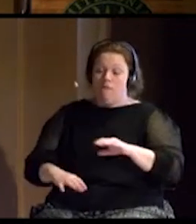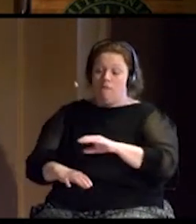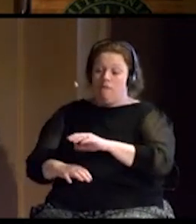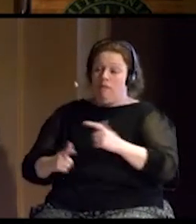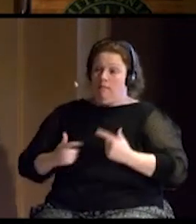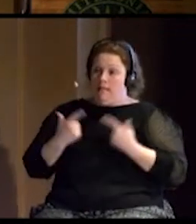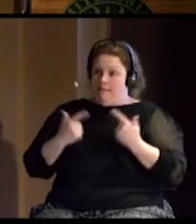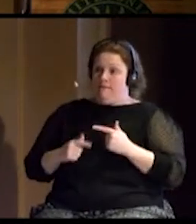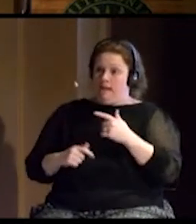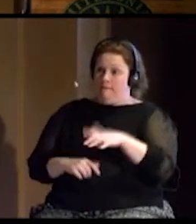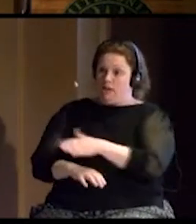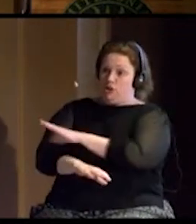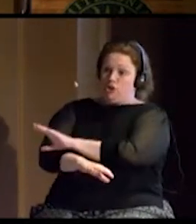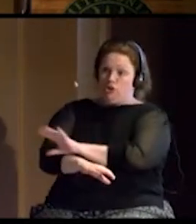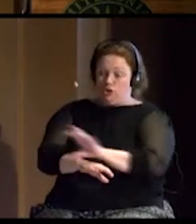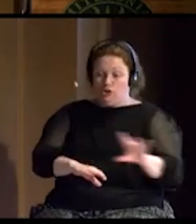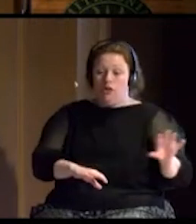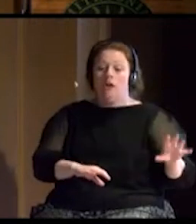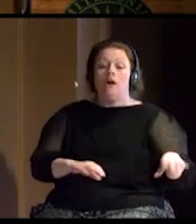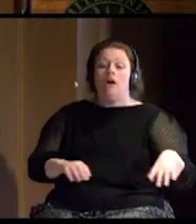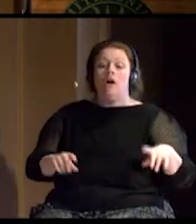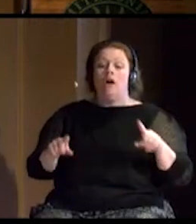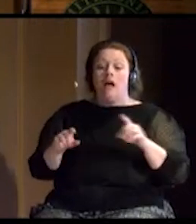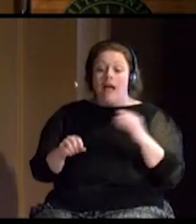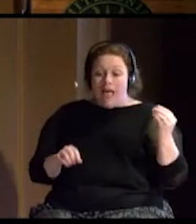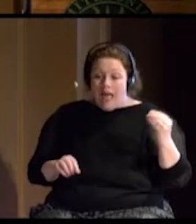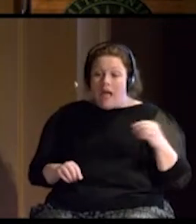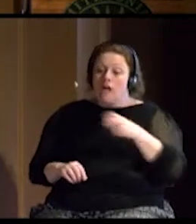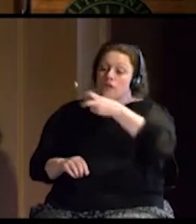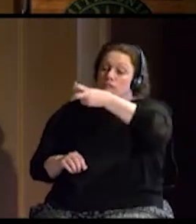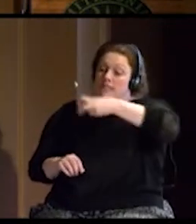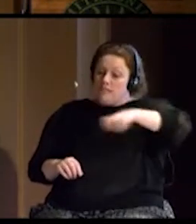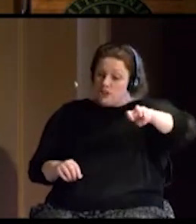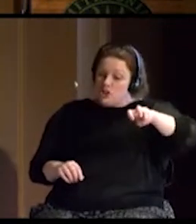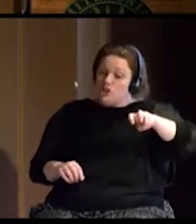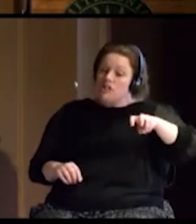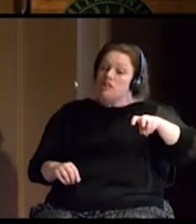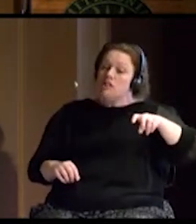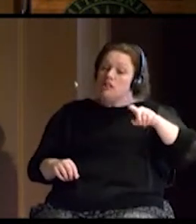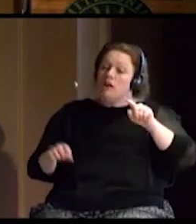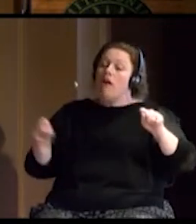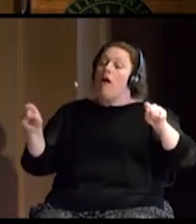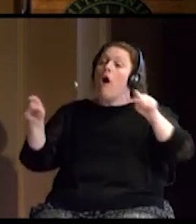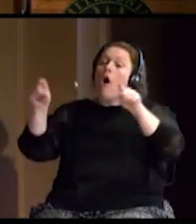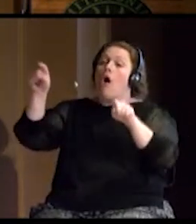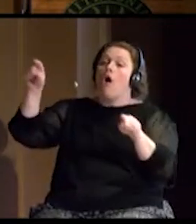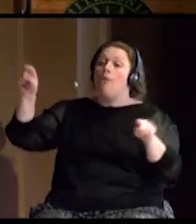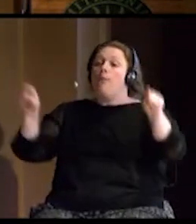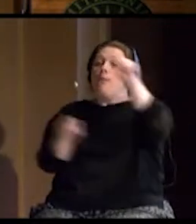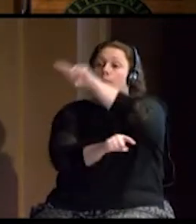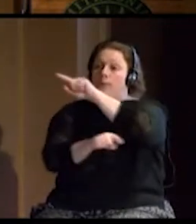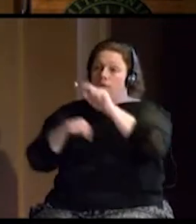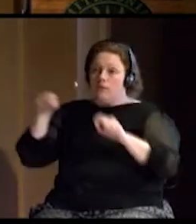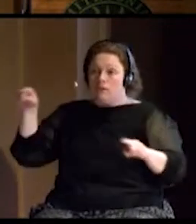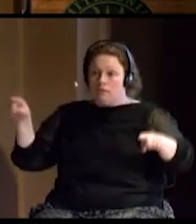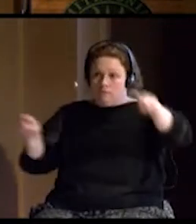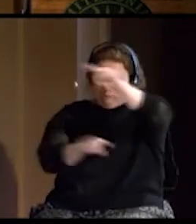and also that habitat transitions are asymmetric, with bottom lineages transitioning much more frequently